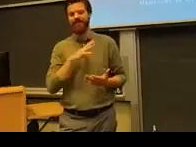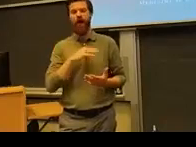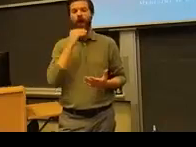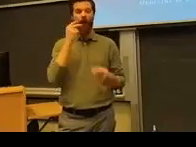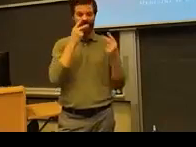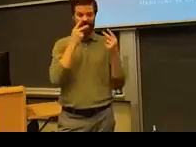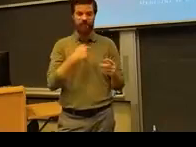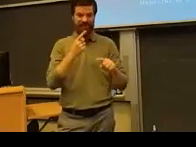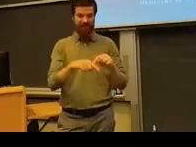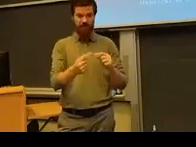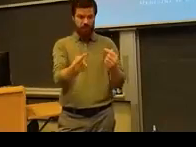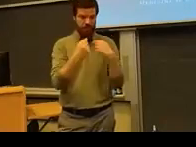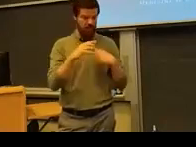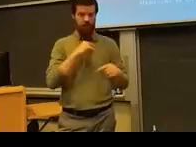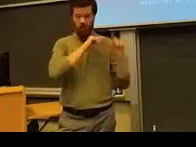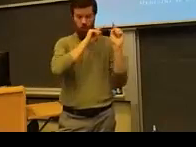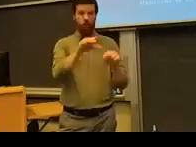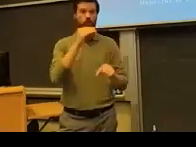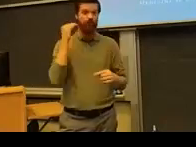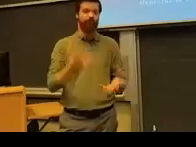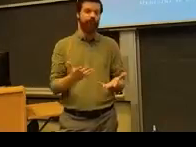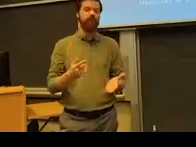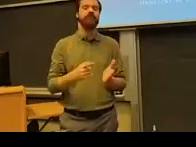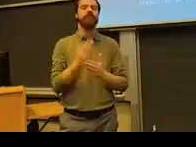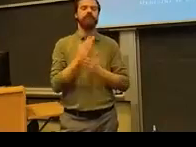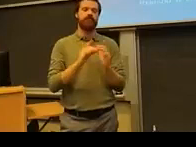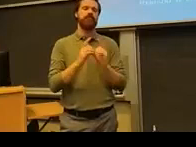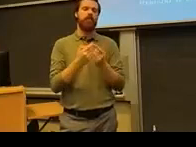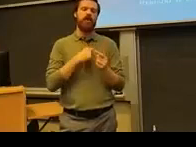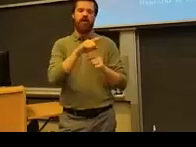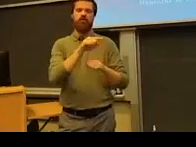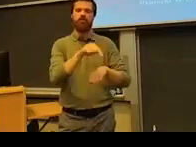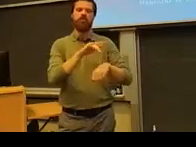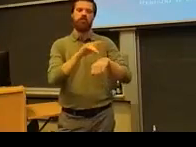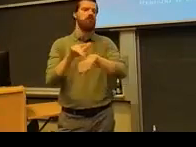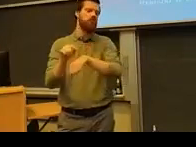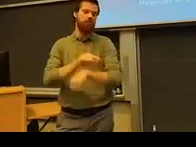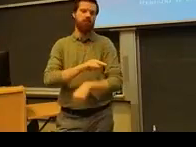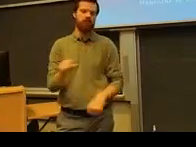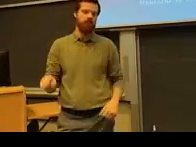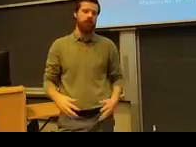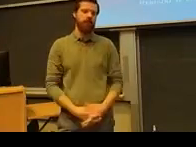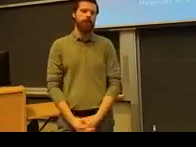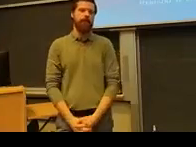to us so um these are some of the Departments I go to um I the emergency department I see a